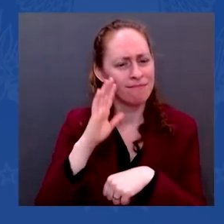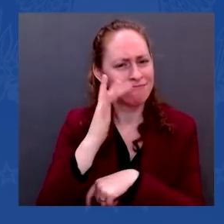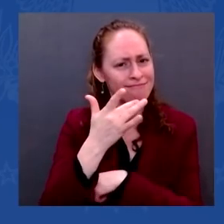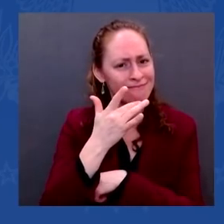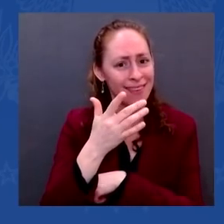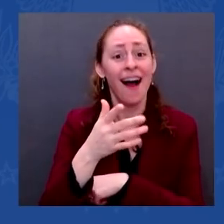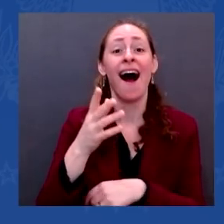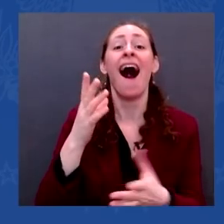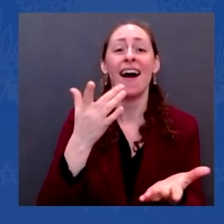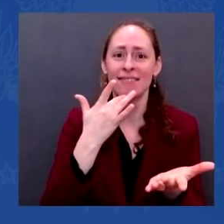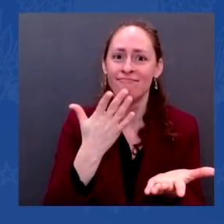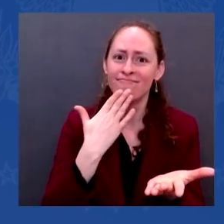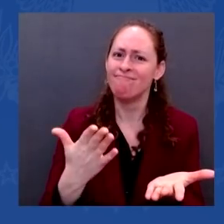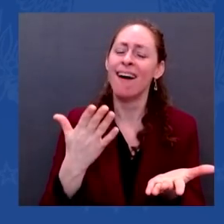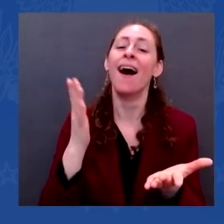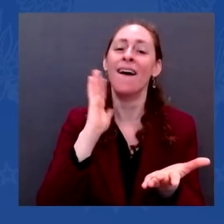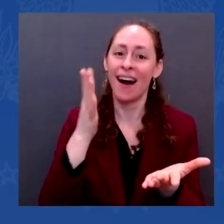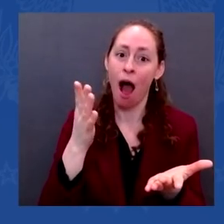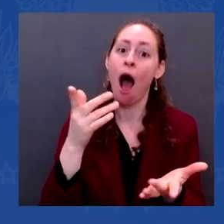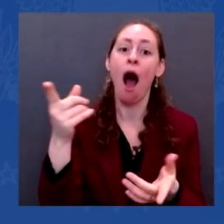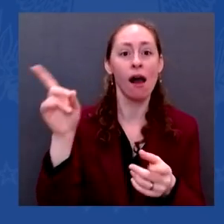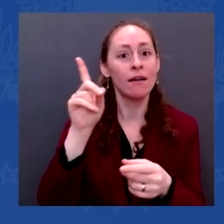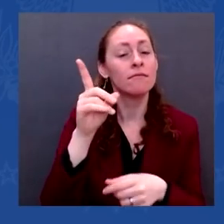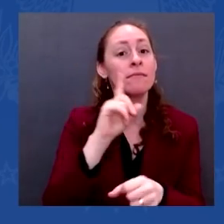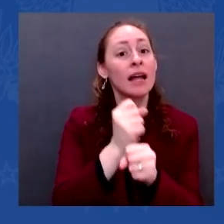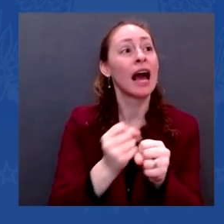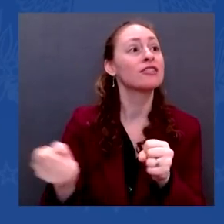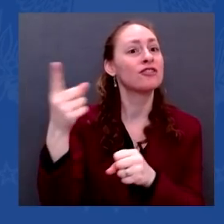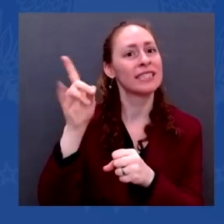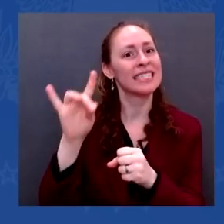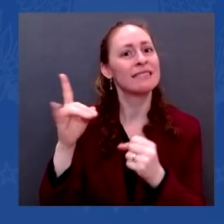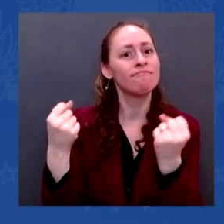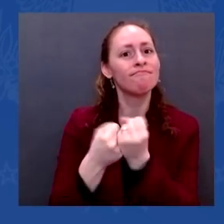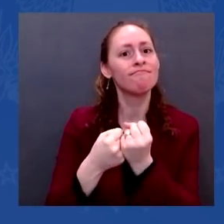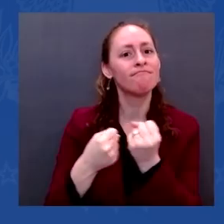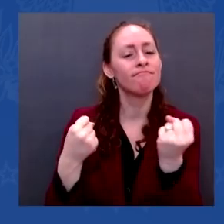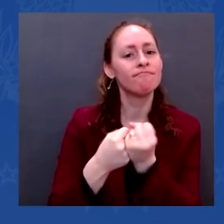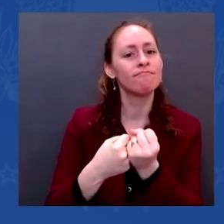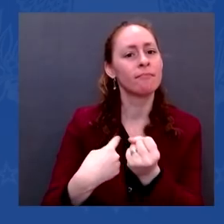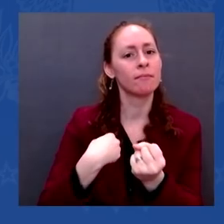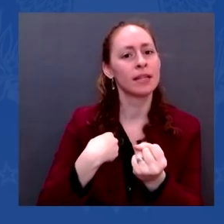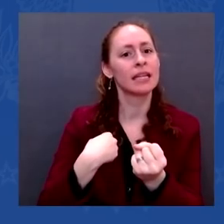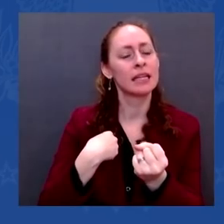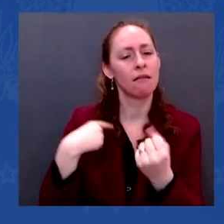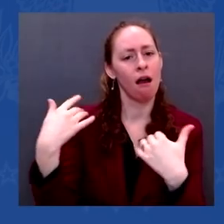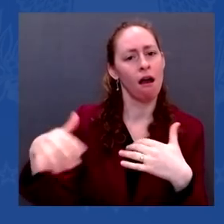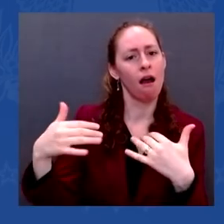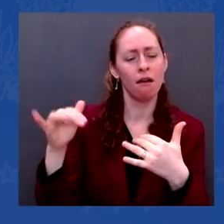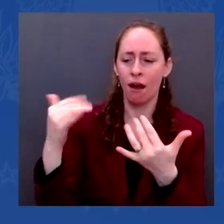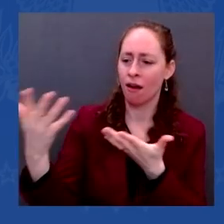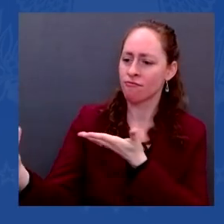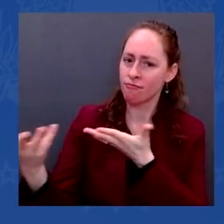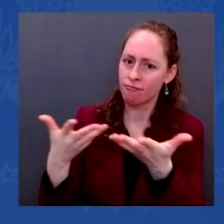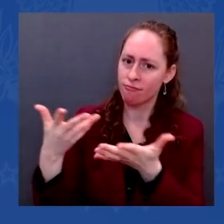You know, when you know one another, when you know -- and no matter how badly you disagree -- and people think,